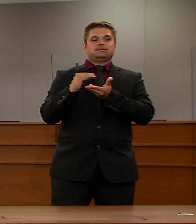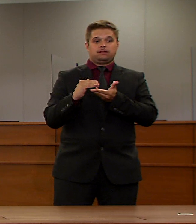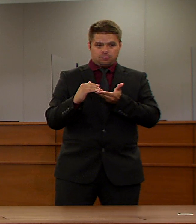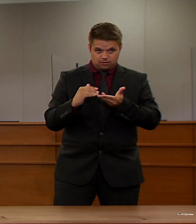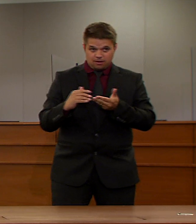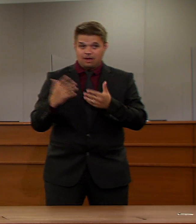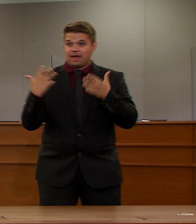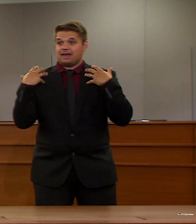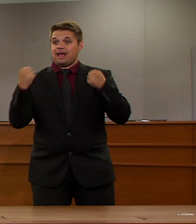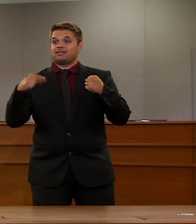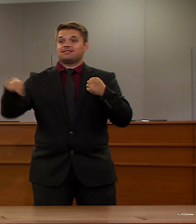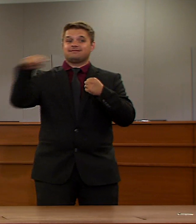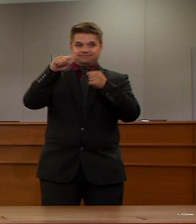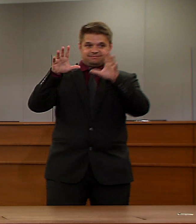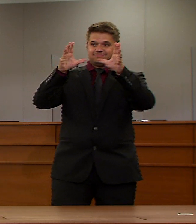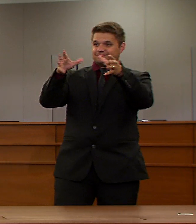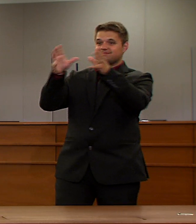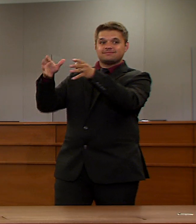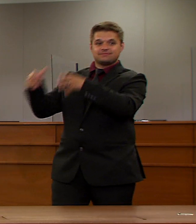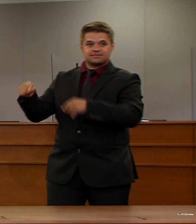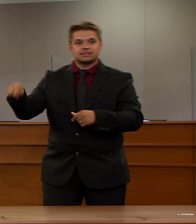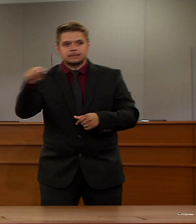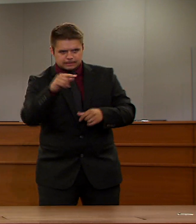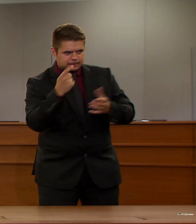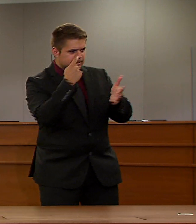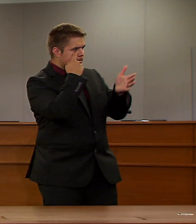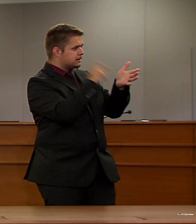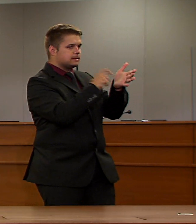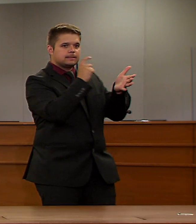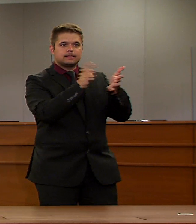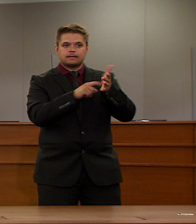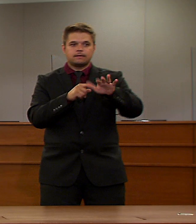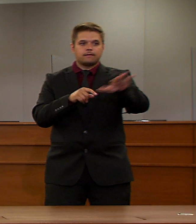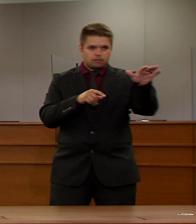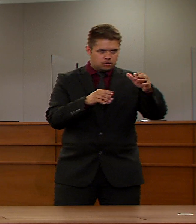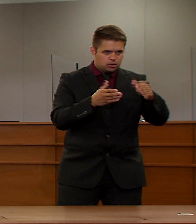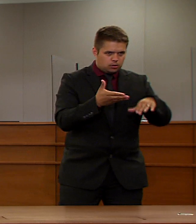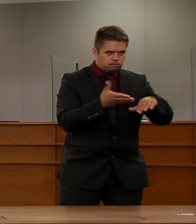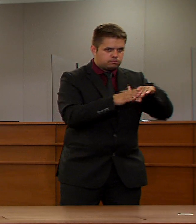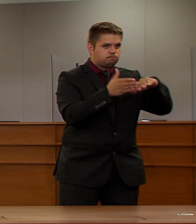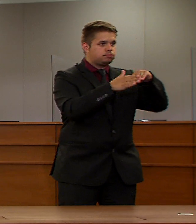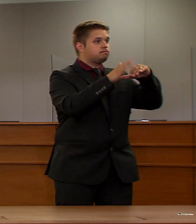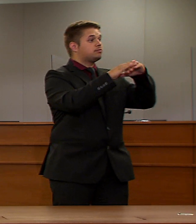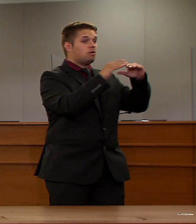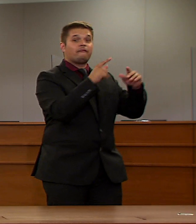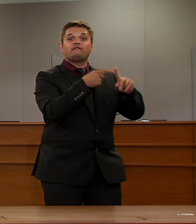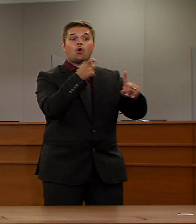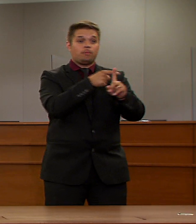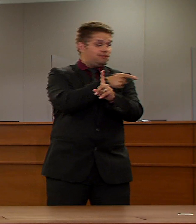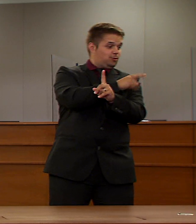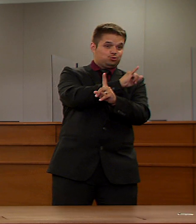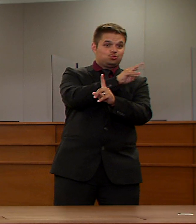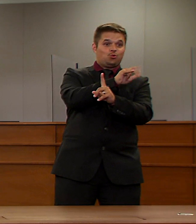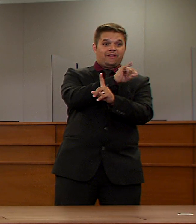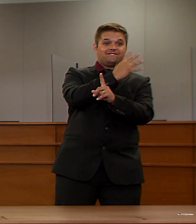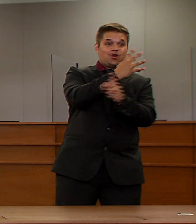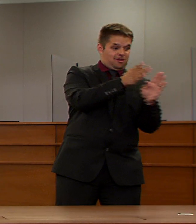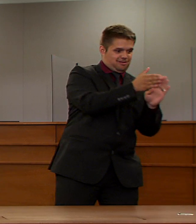uptick in cases caused by the Fourth of July celebrations. And recent evidence suggests